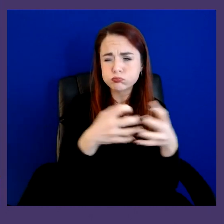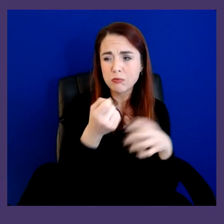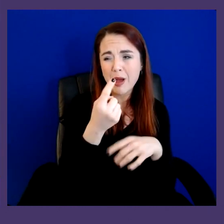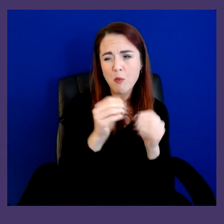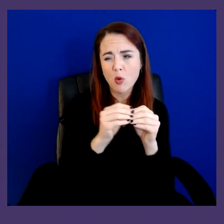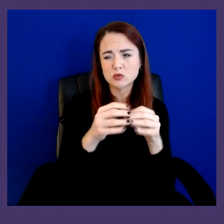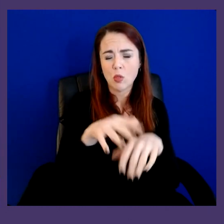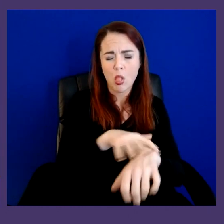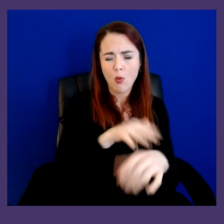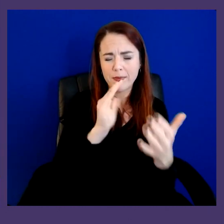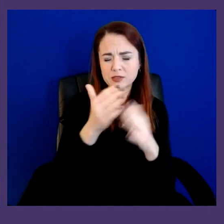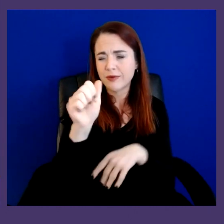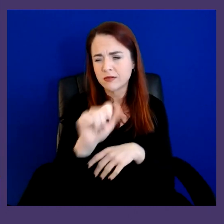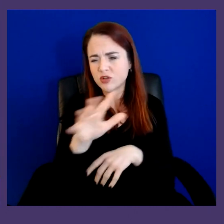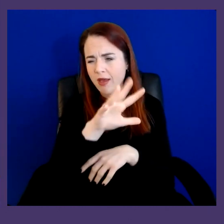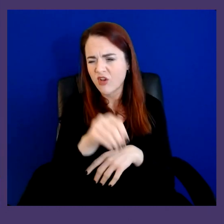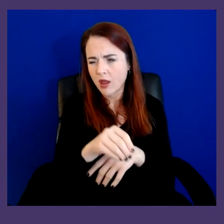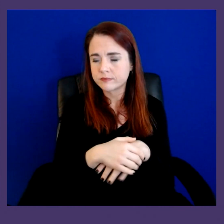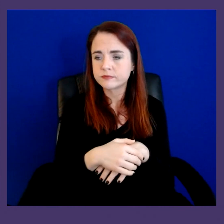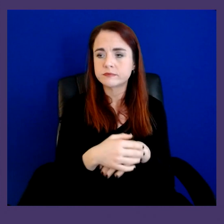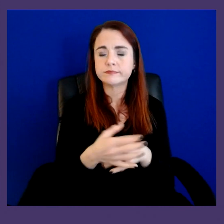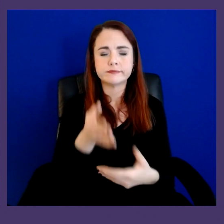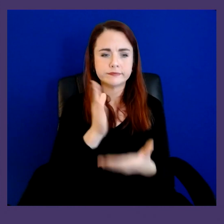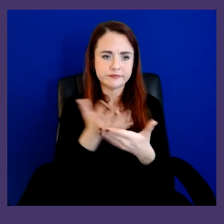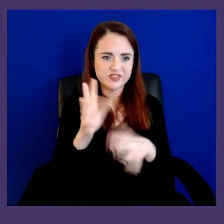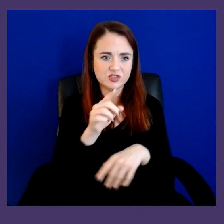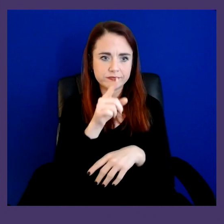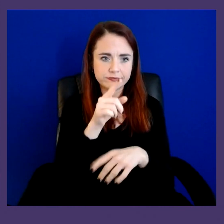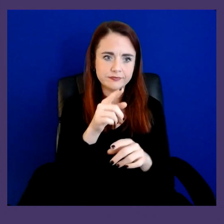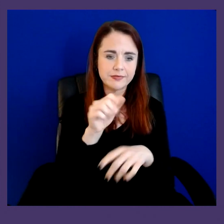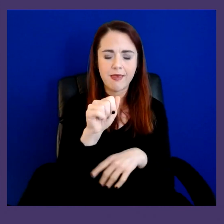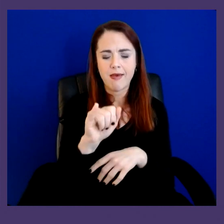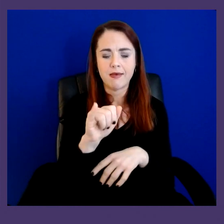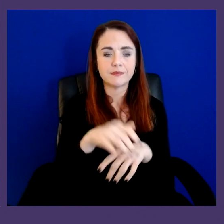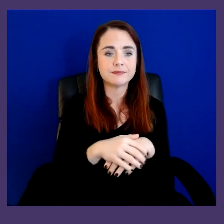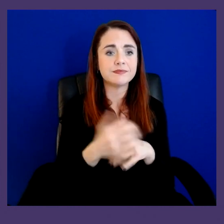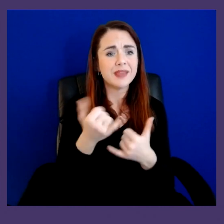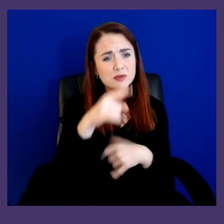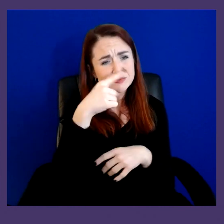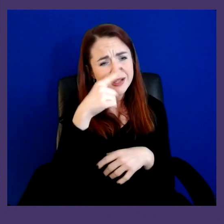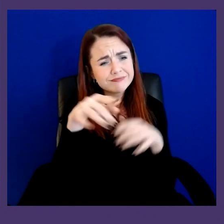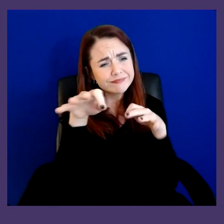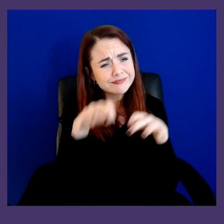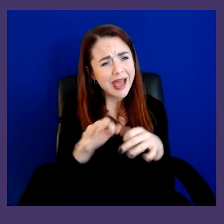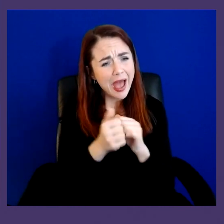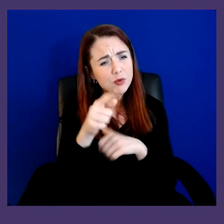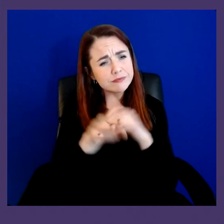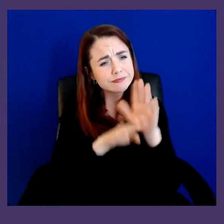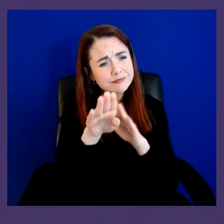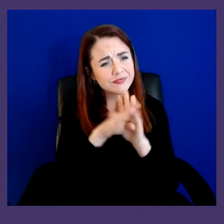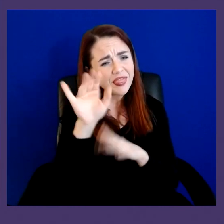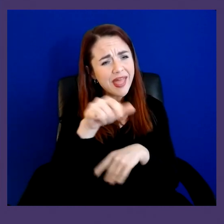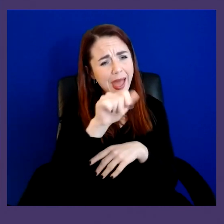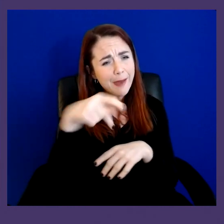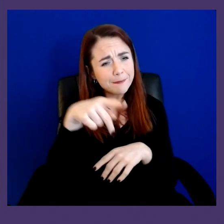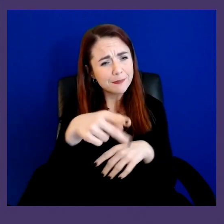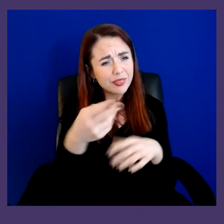Jesper, can you tell us about what the developer experience was like building the app on Windows platform? Sure, Laurie. It was